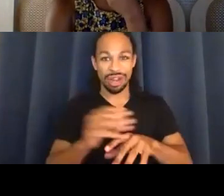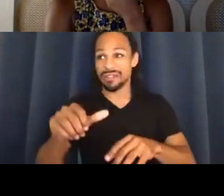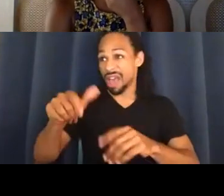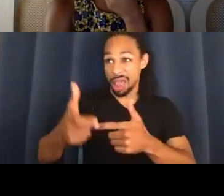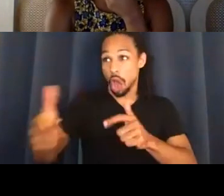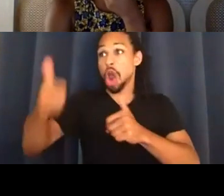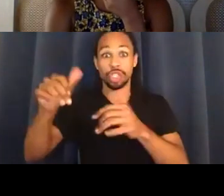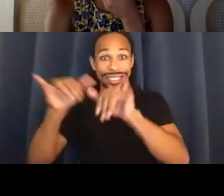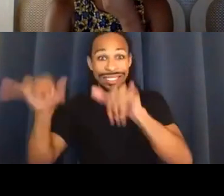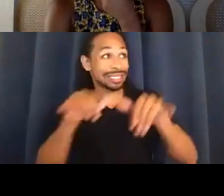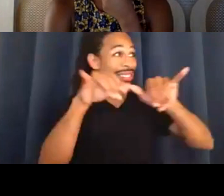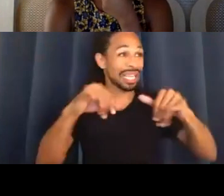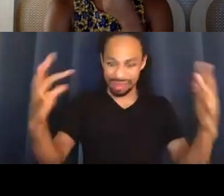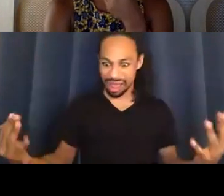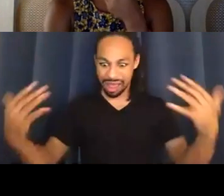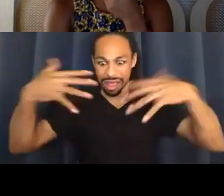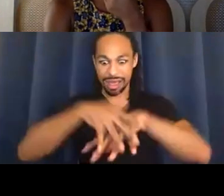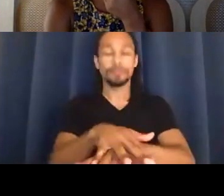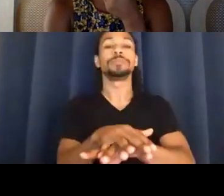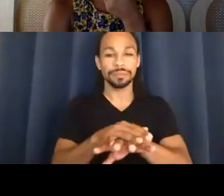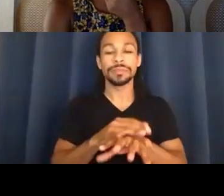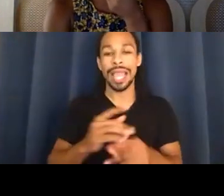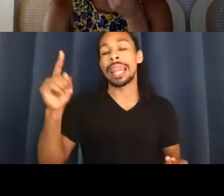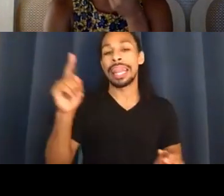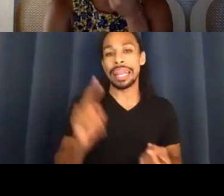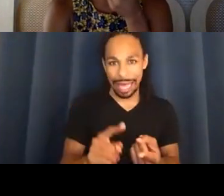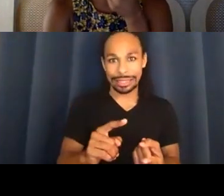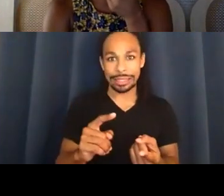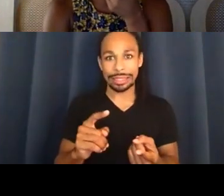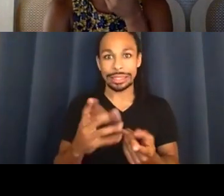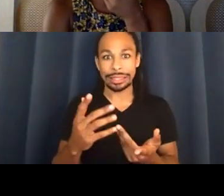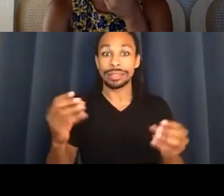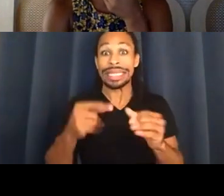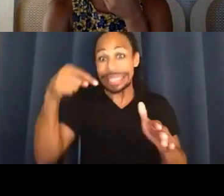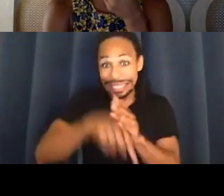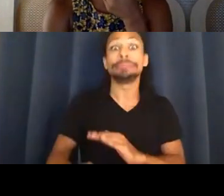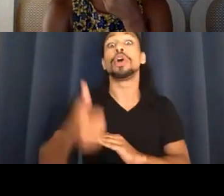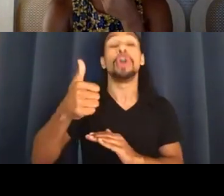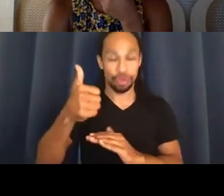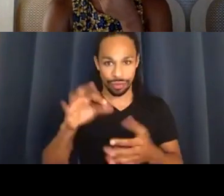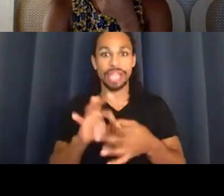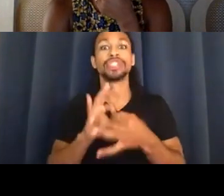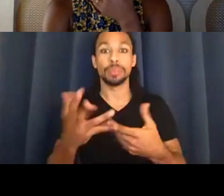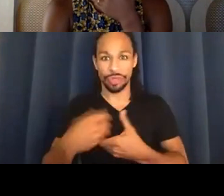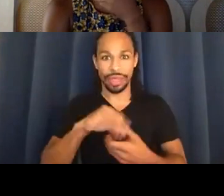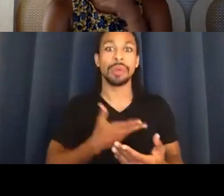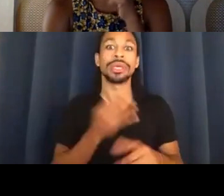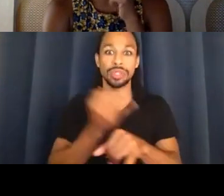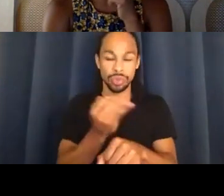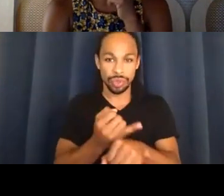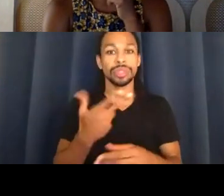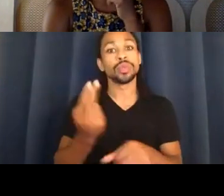less and deeper relationships in our institutions, enhancing our use of technology to reach more